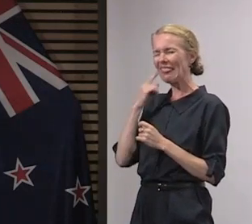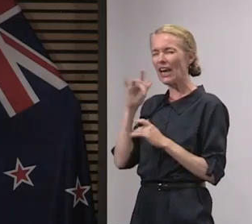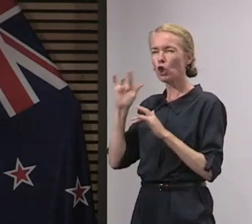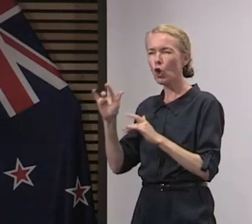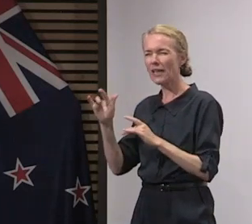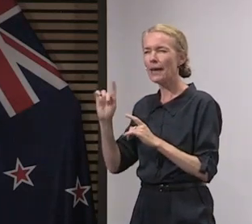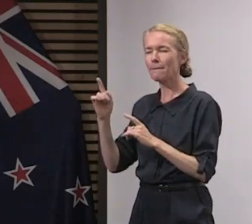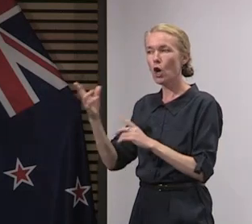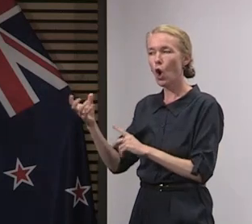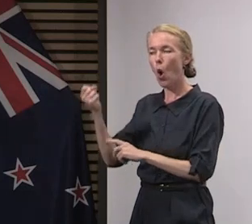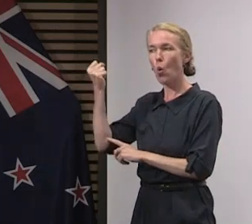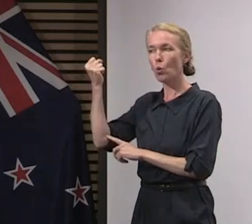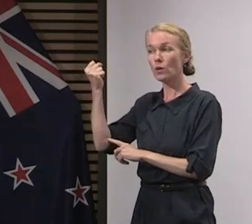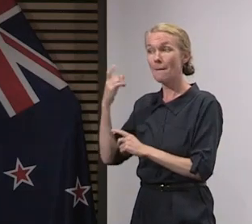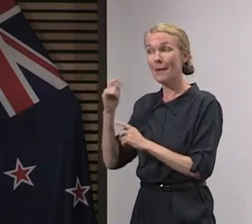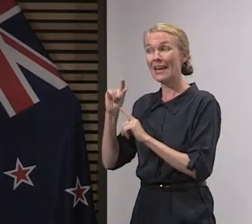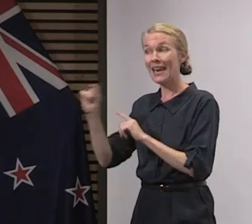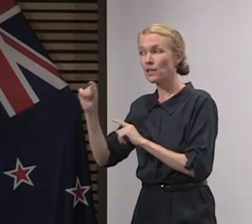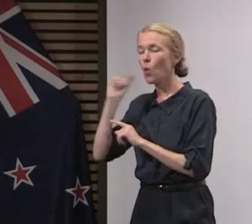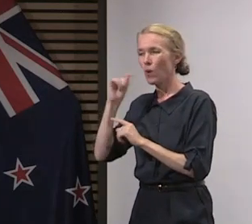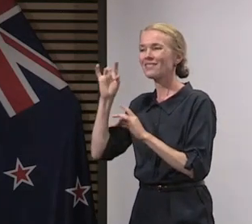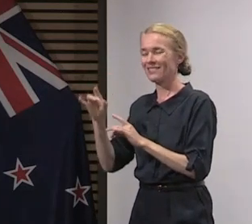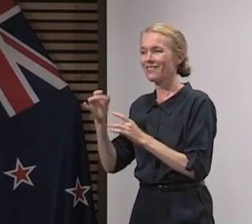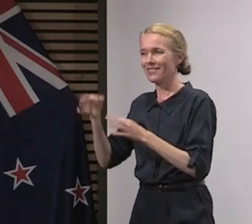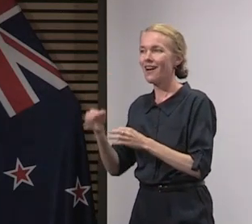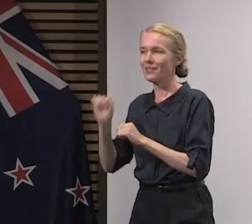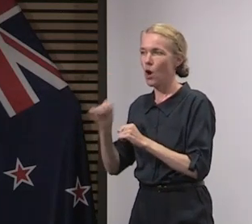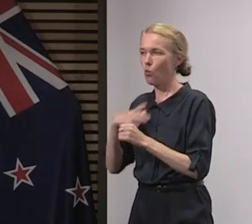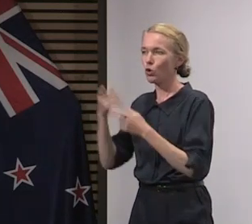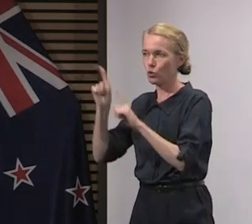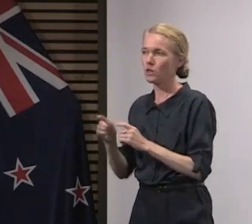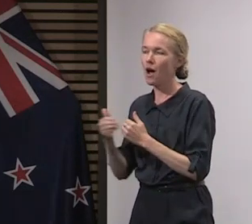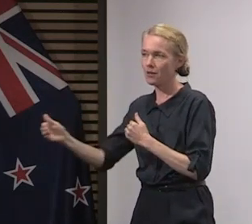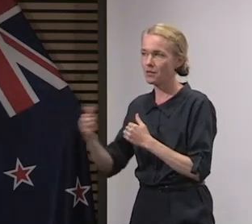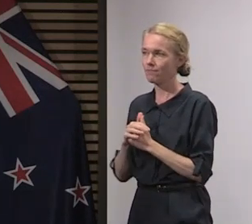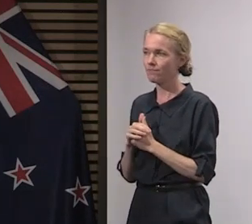the initial plan we think it is not something that need to be done we would keep that